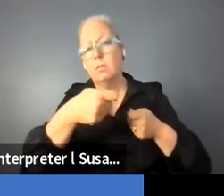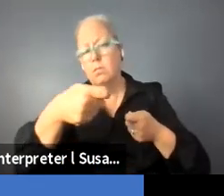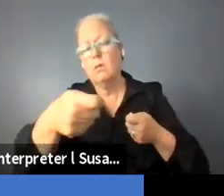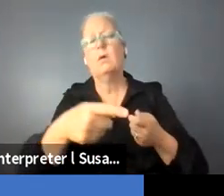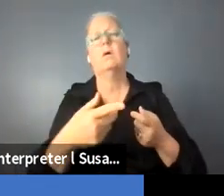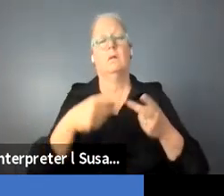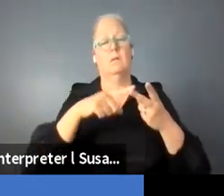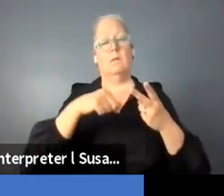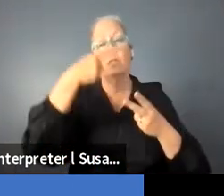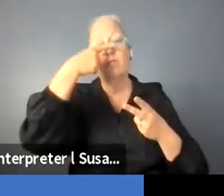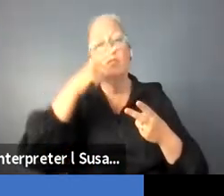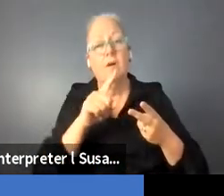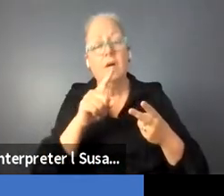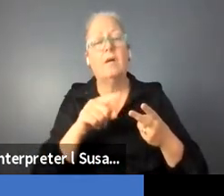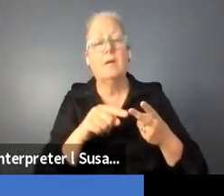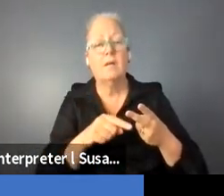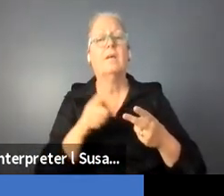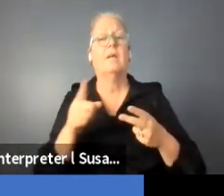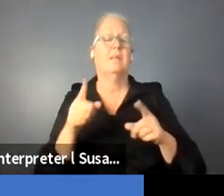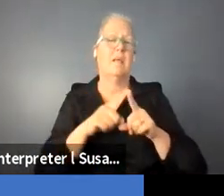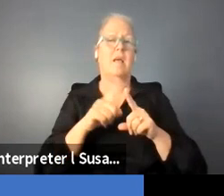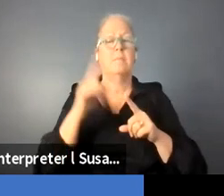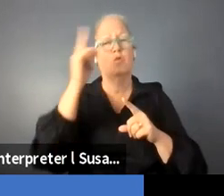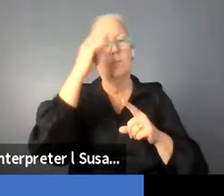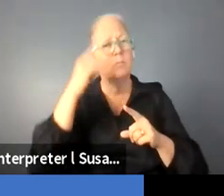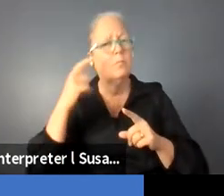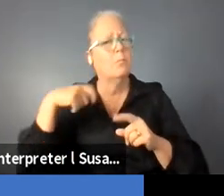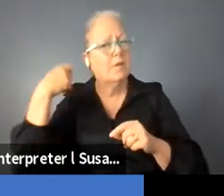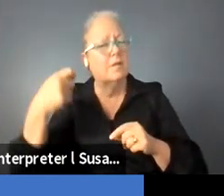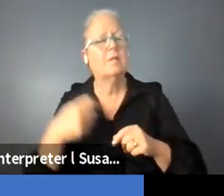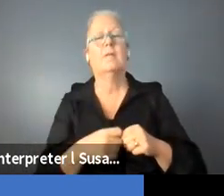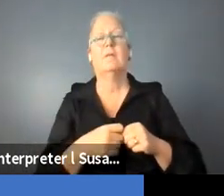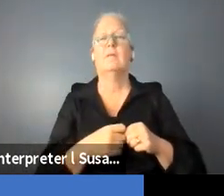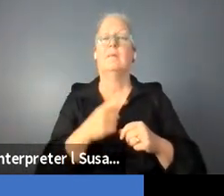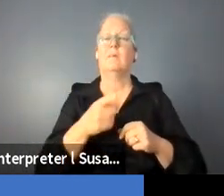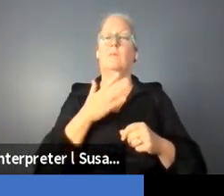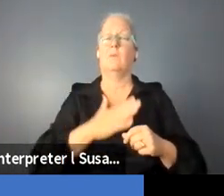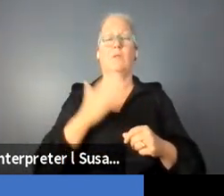You can also see that in Uzbekistan and that awareness of the needs of disability registries